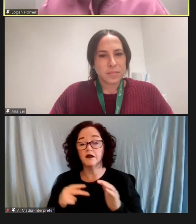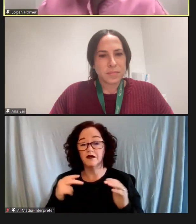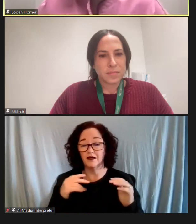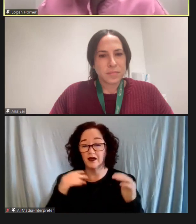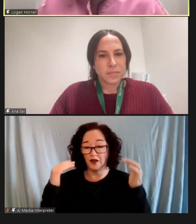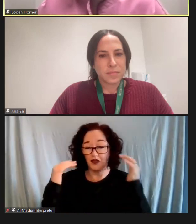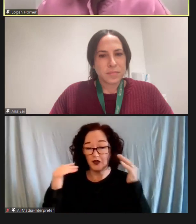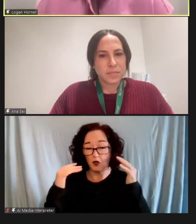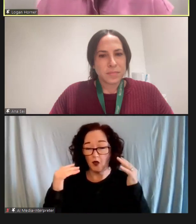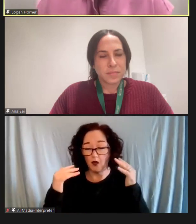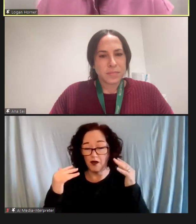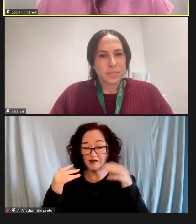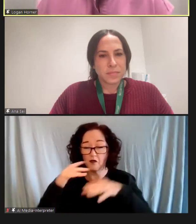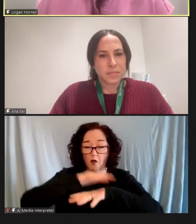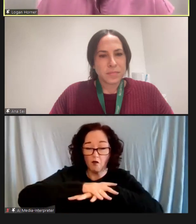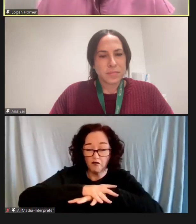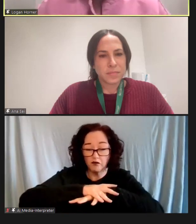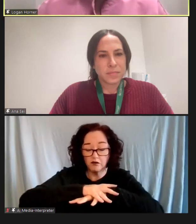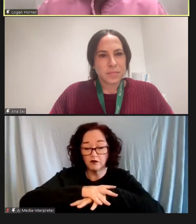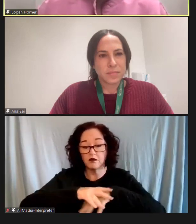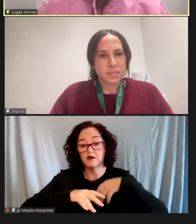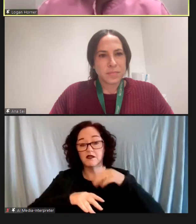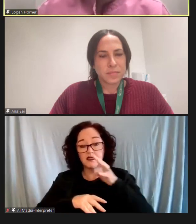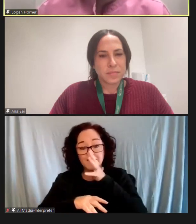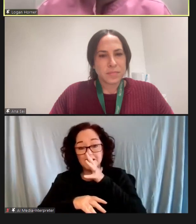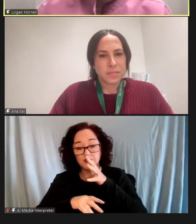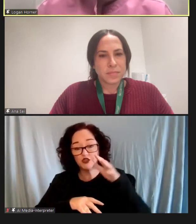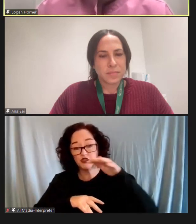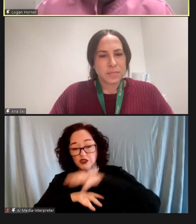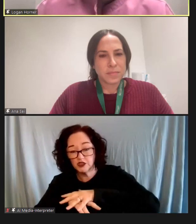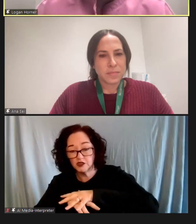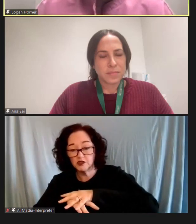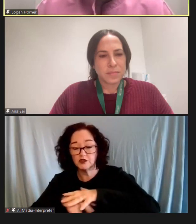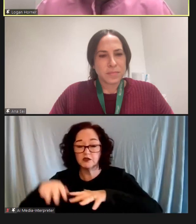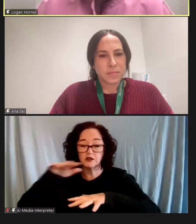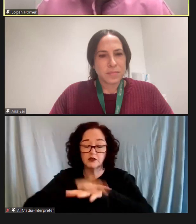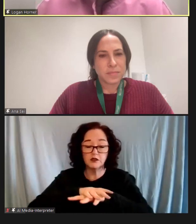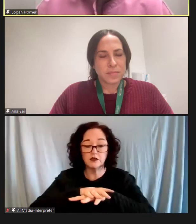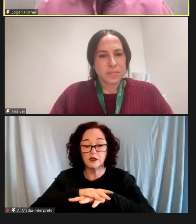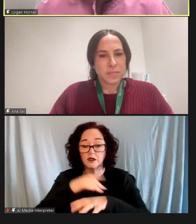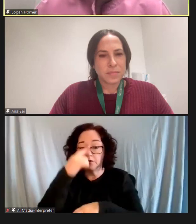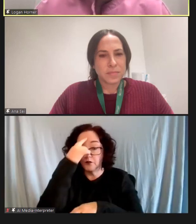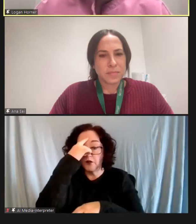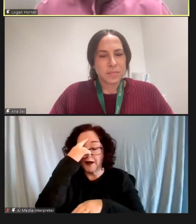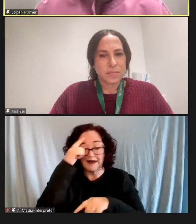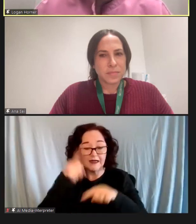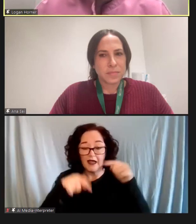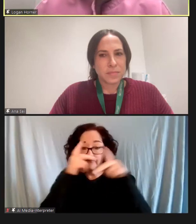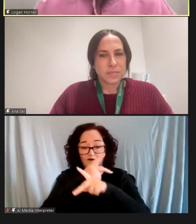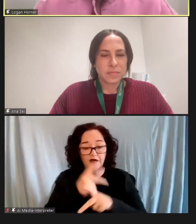noise it doesn't know what is important